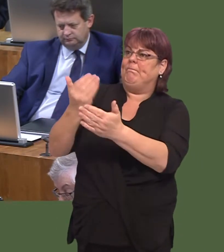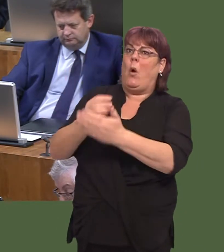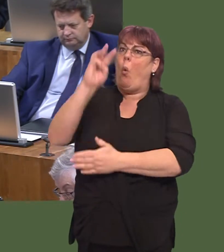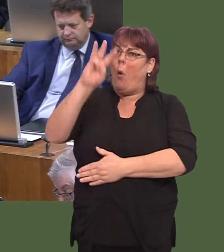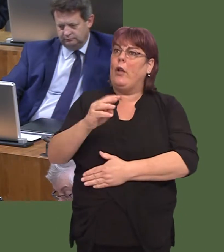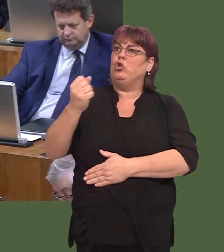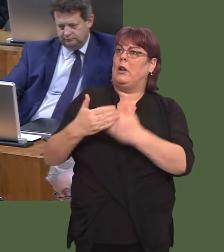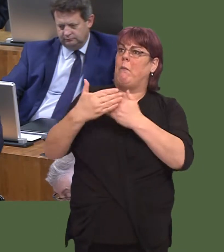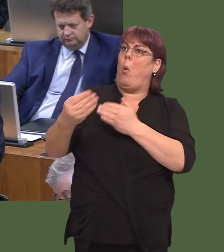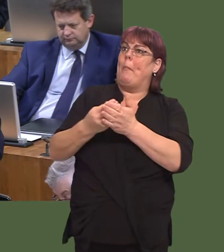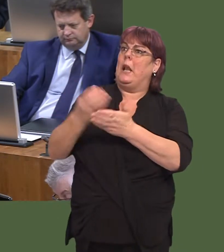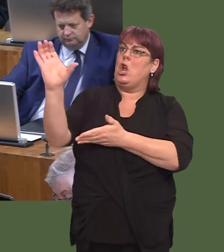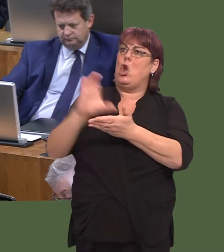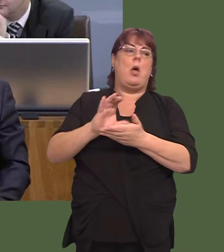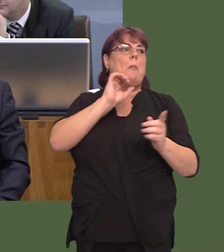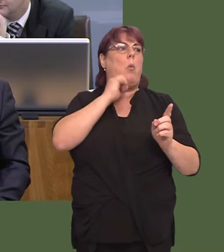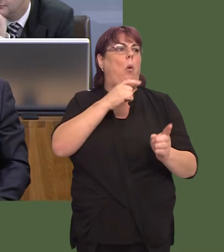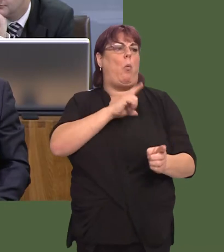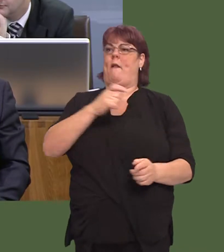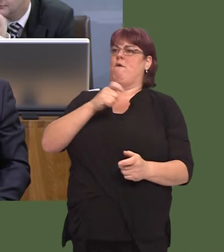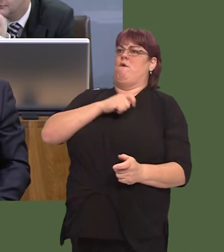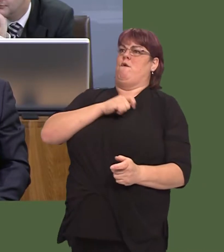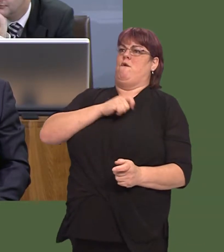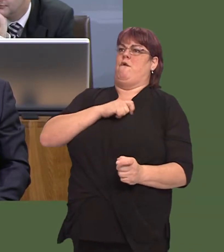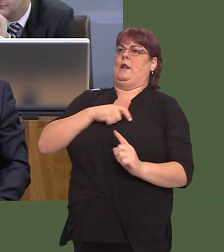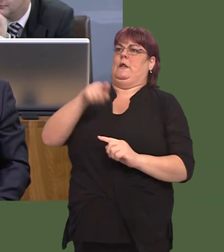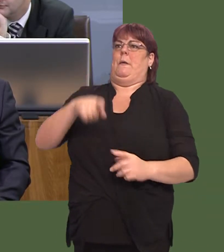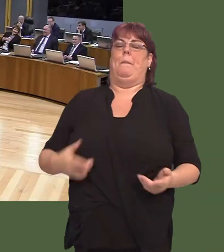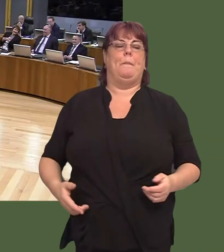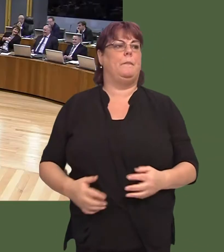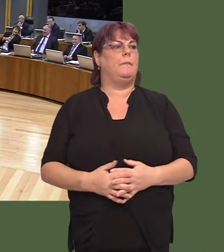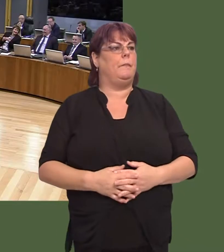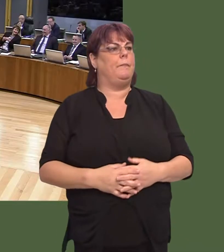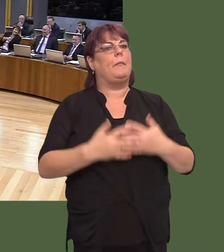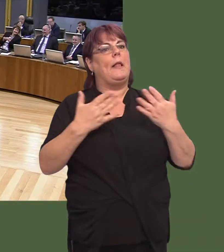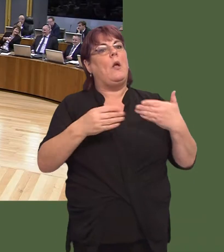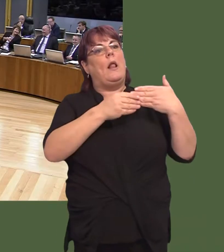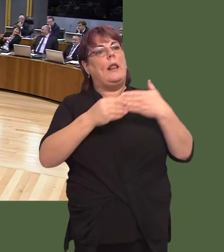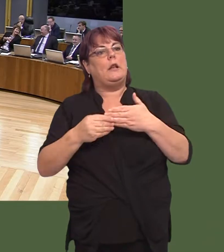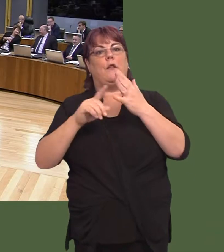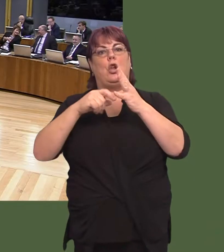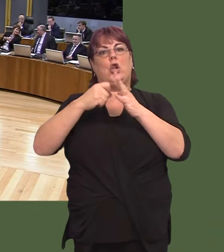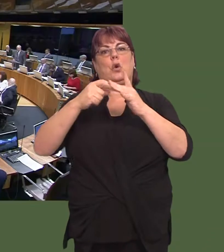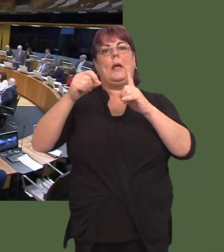Nothing; heís too scared of them. Y Llywydd / The Llywydd: Leader of the UKIP group, Neil Hamilton. Neil Hamilton: Diolch yn fawr iawn, Llywydd.